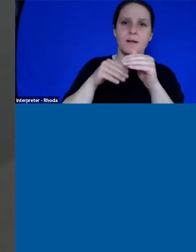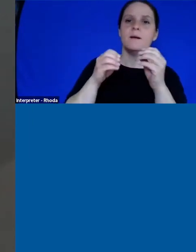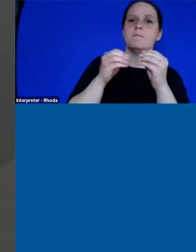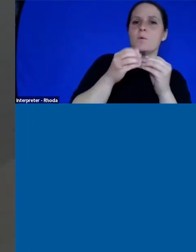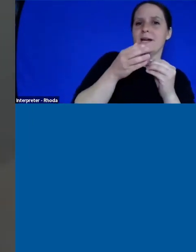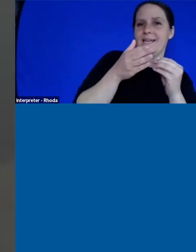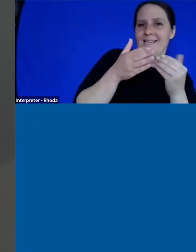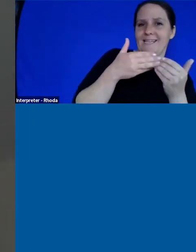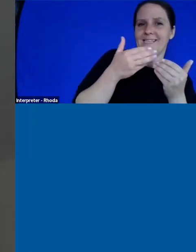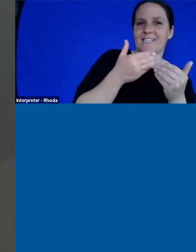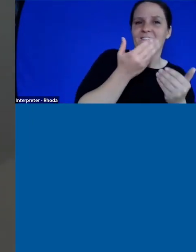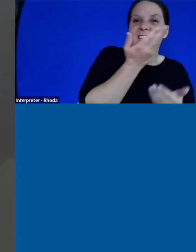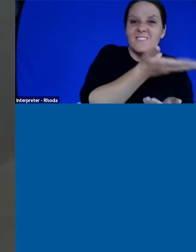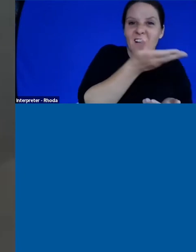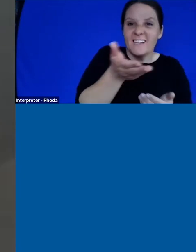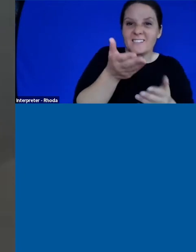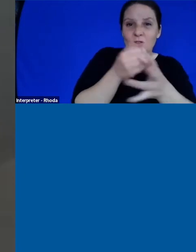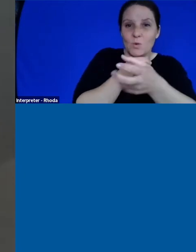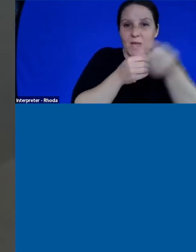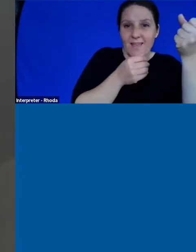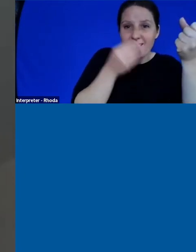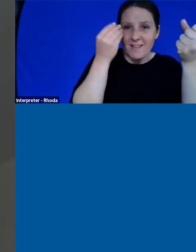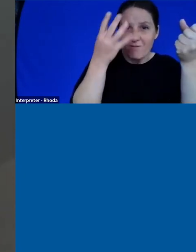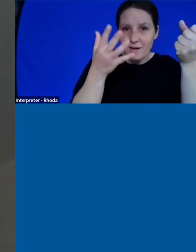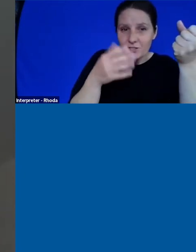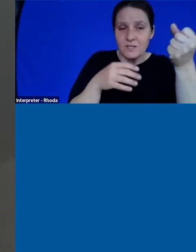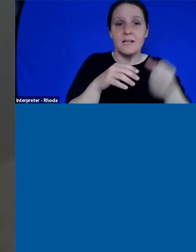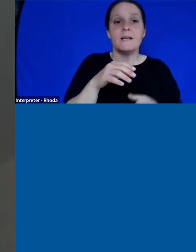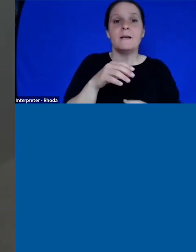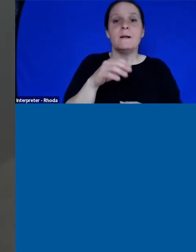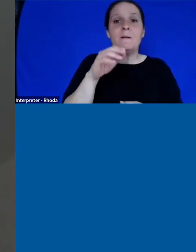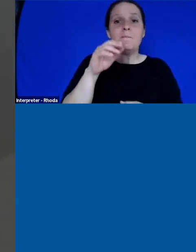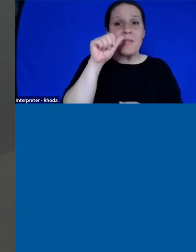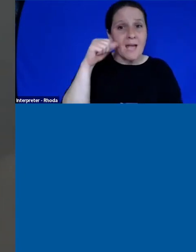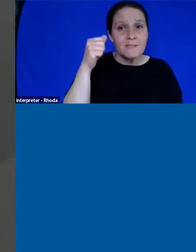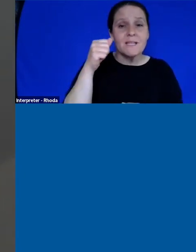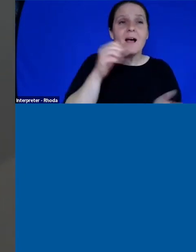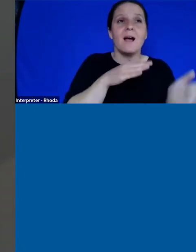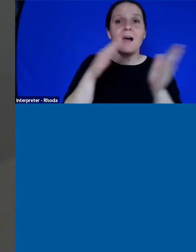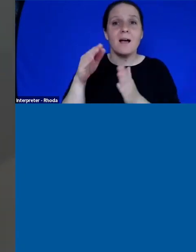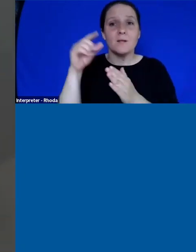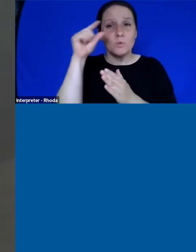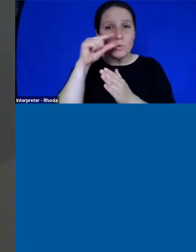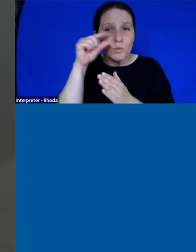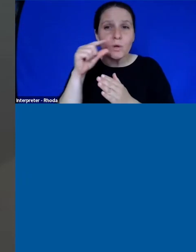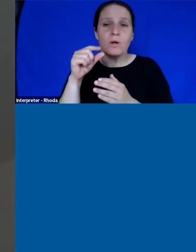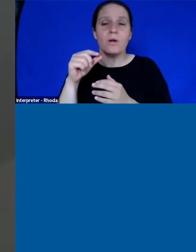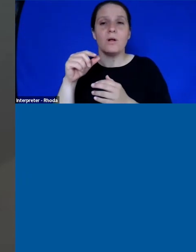Amazon, Google, and Apple do a really good job of data mining pages that are coded accessibly.